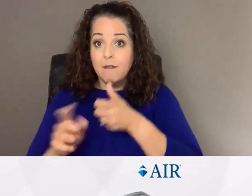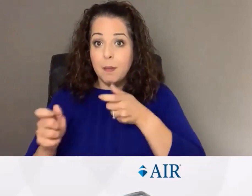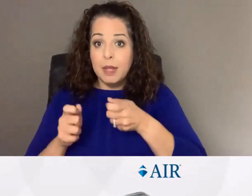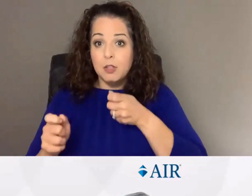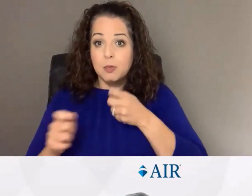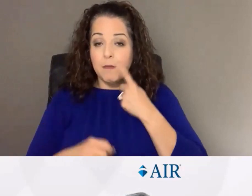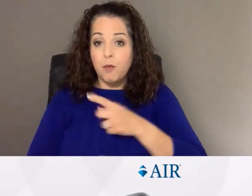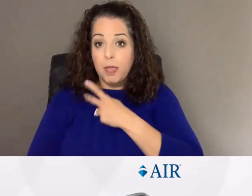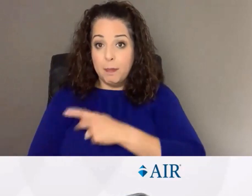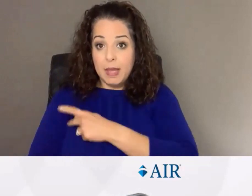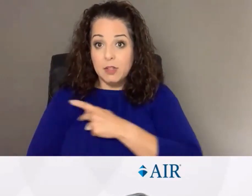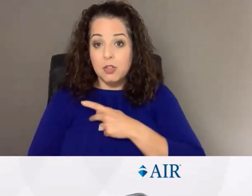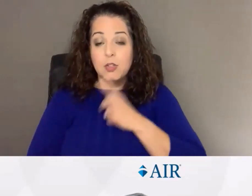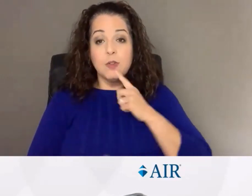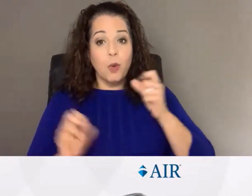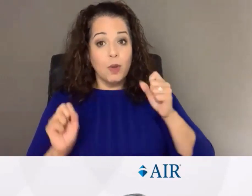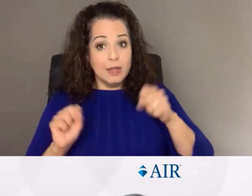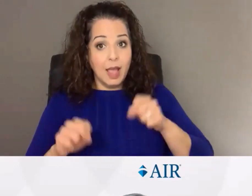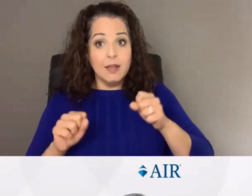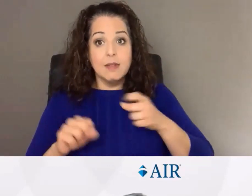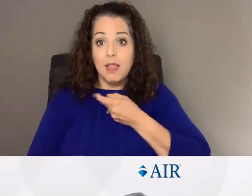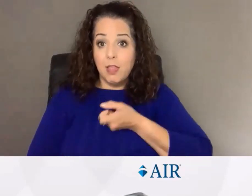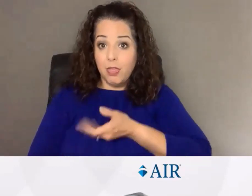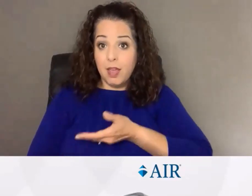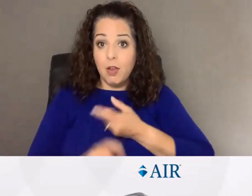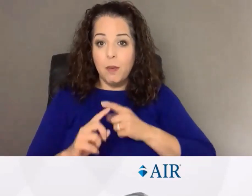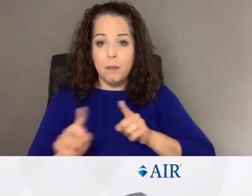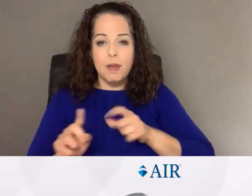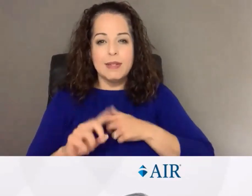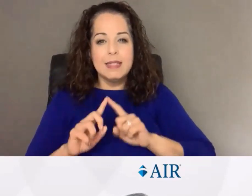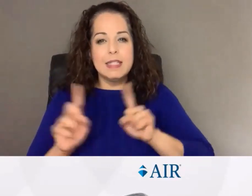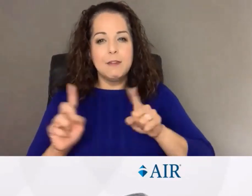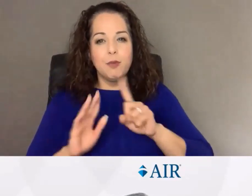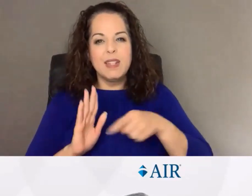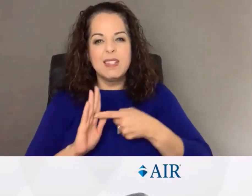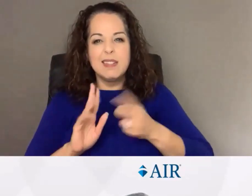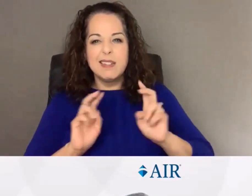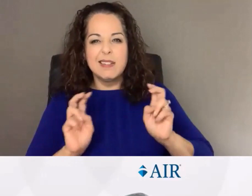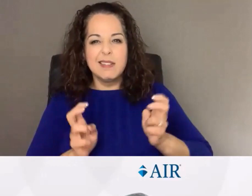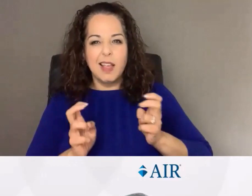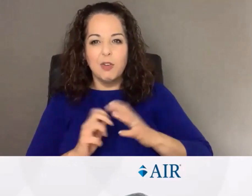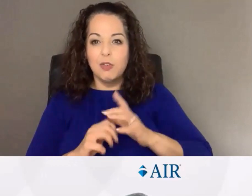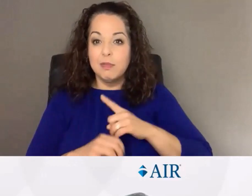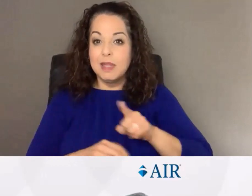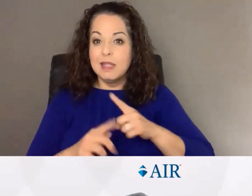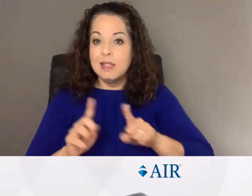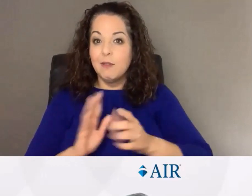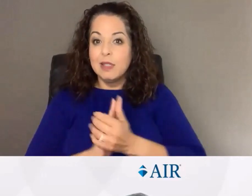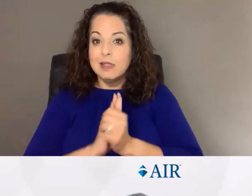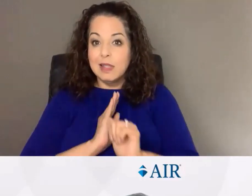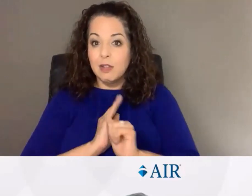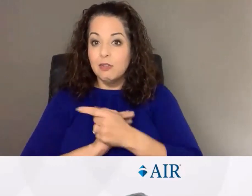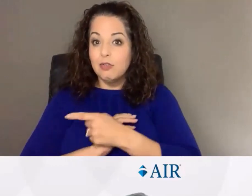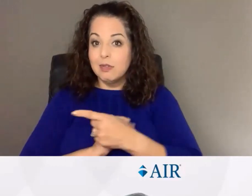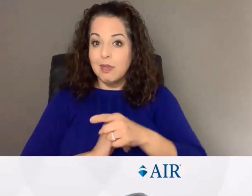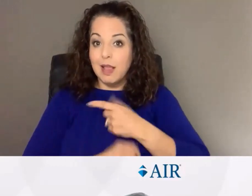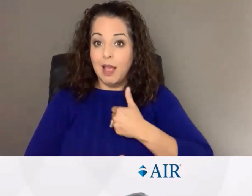So yes, they are there, but in different title and different skill sets because knowledge brokers